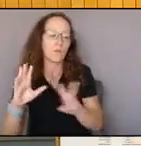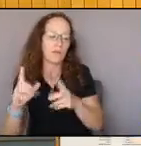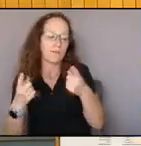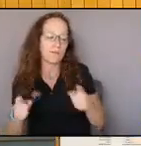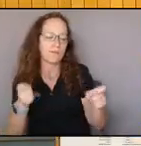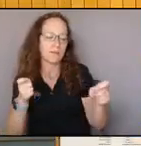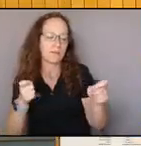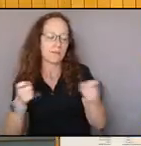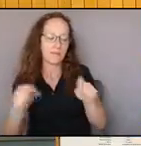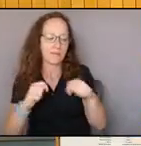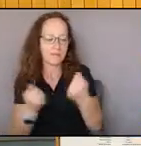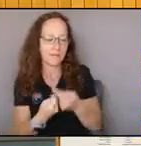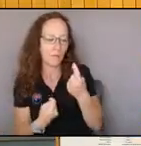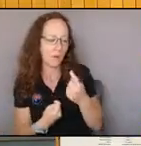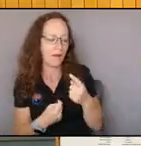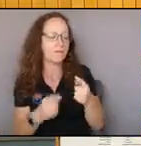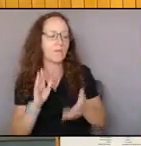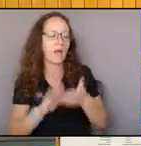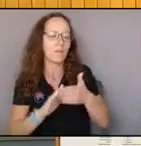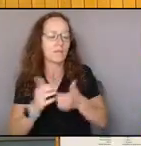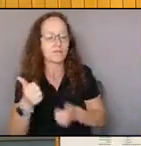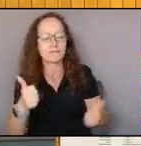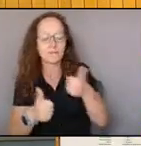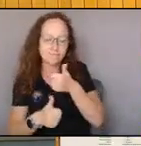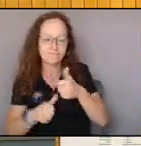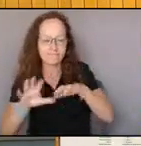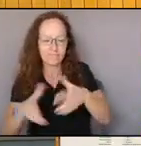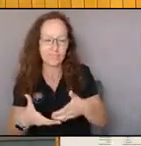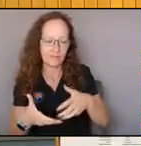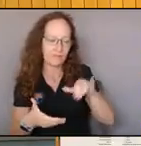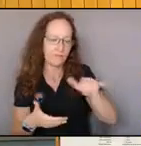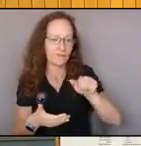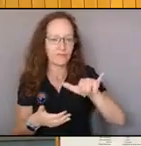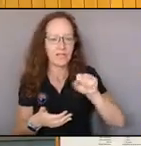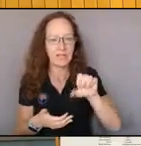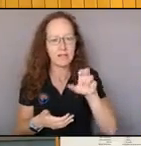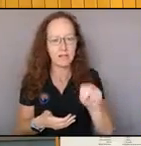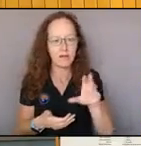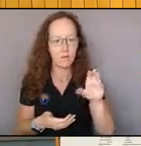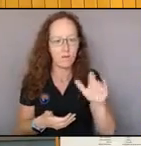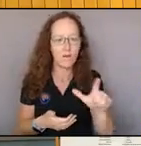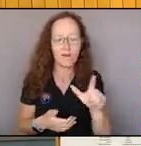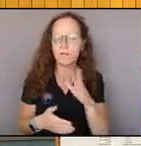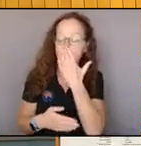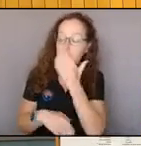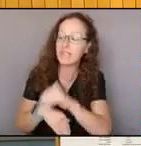WE'LL JUST GO TO THE MAP BECAUSE THAT IS REALLY WHAT MATTERS NOW.